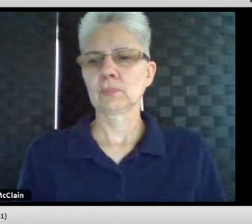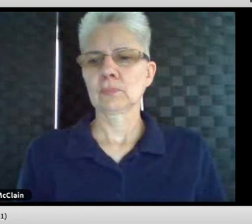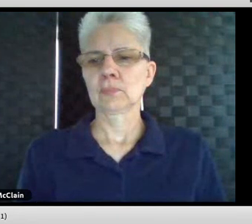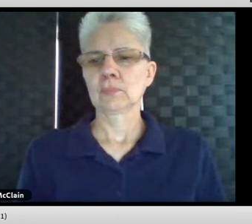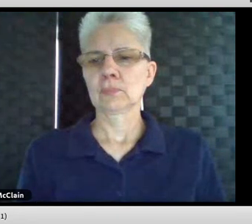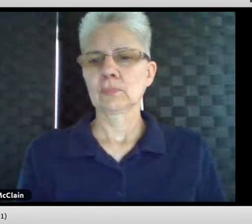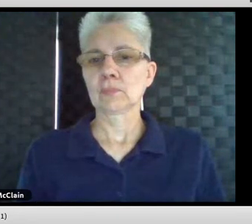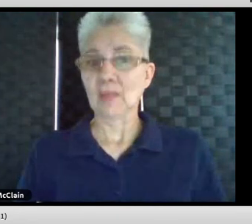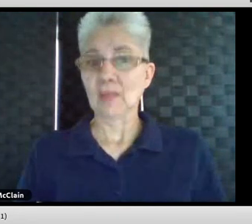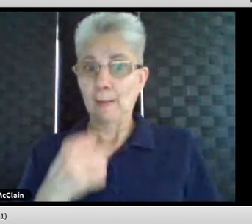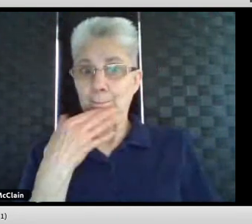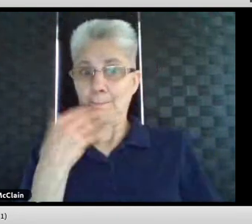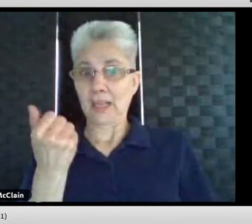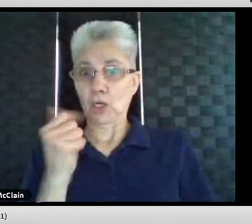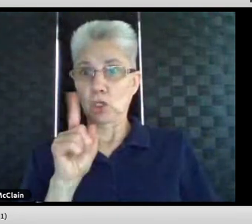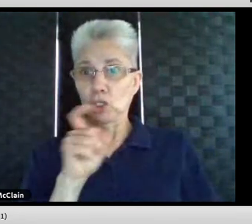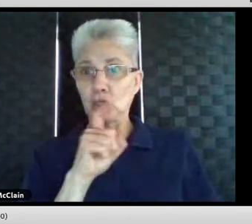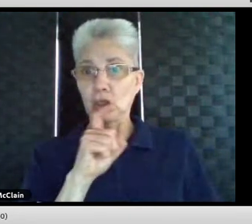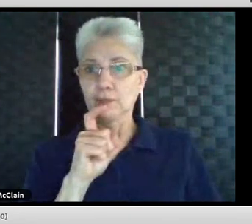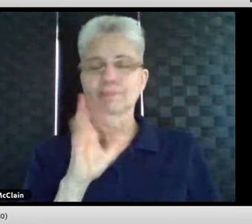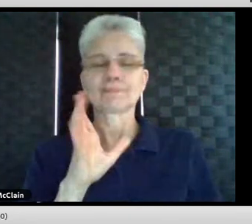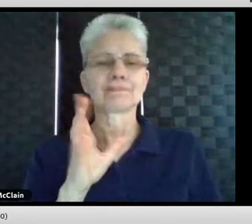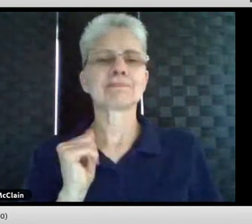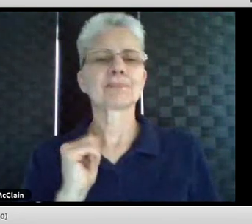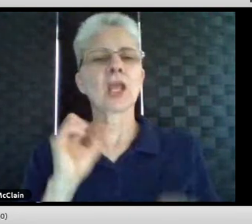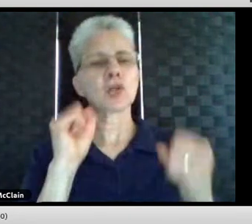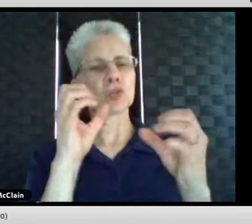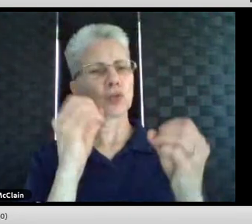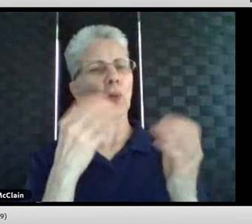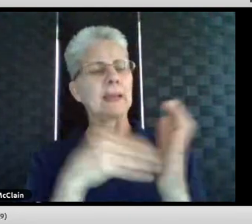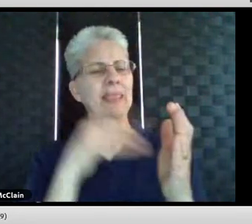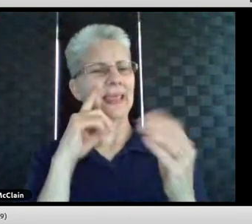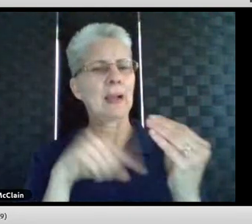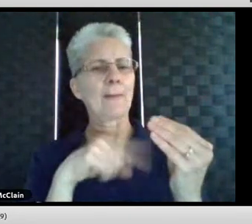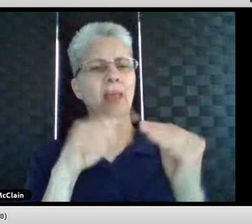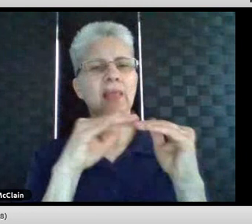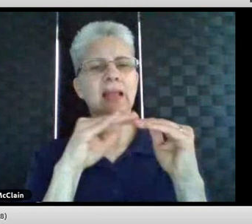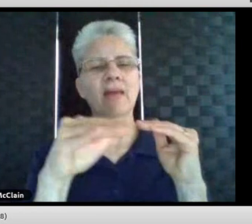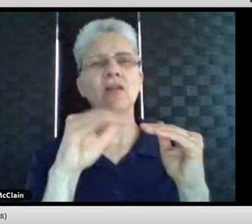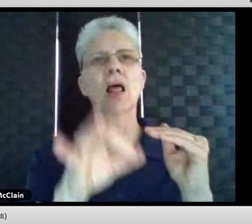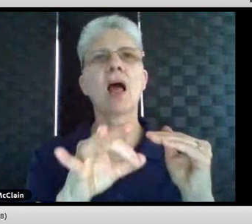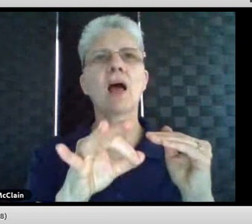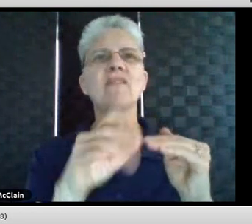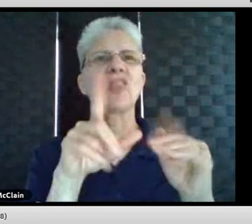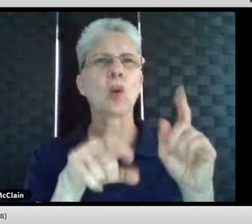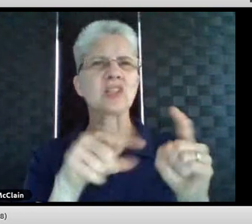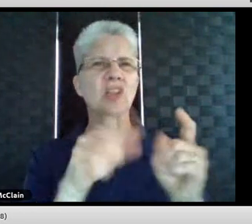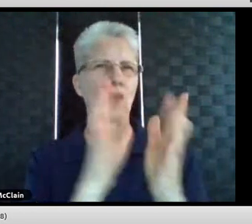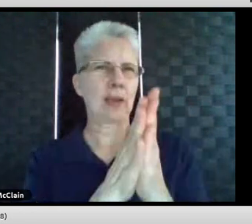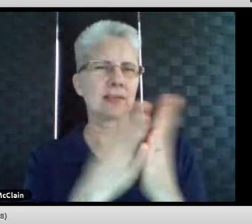Is that a little bit better? So again, think about the level of the question that they're asking.